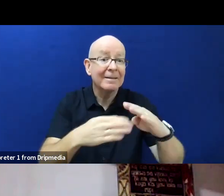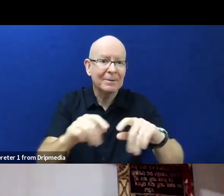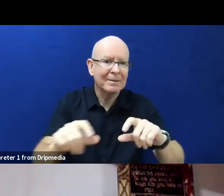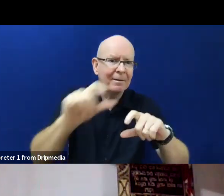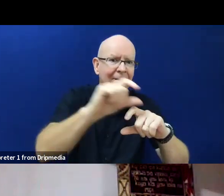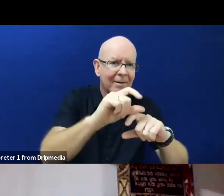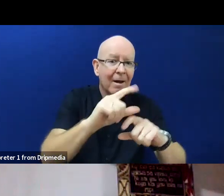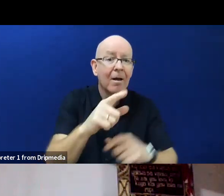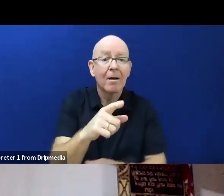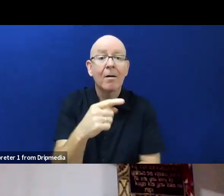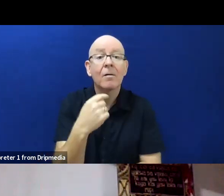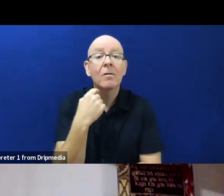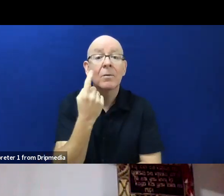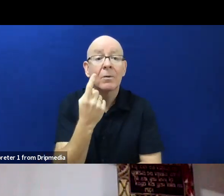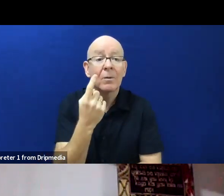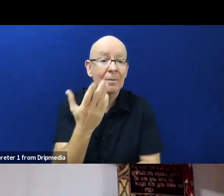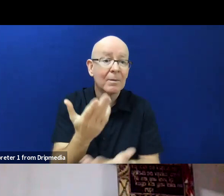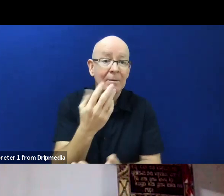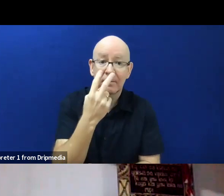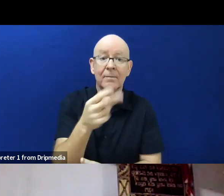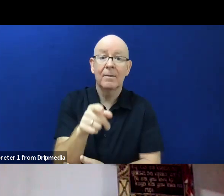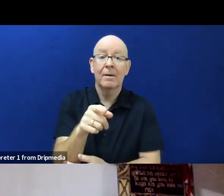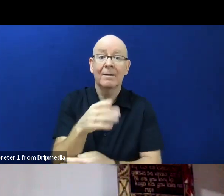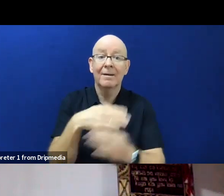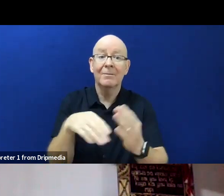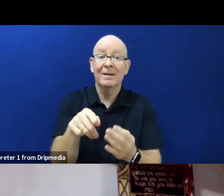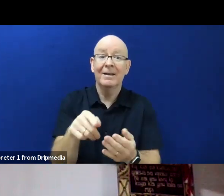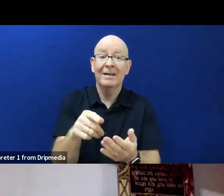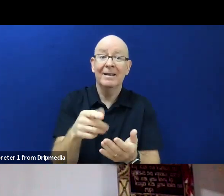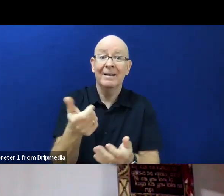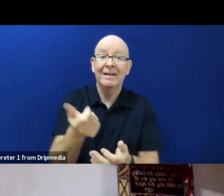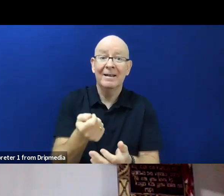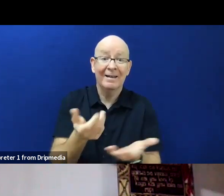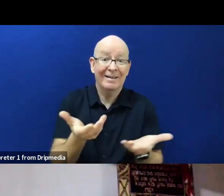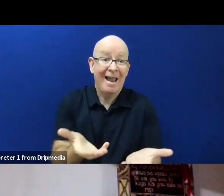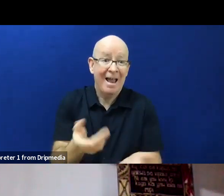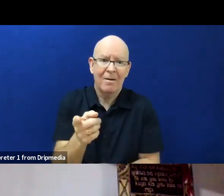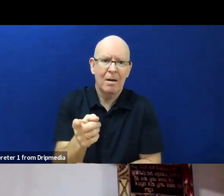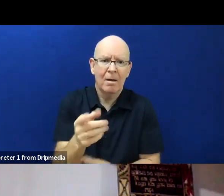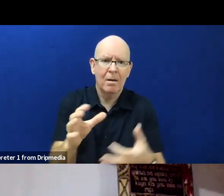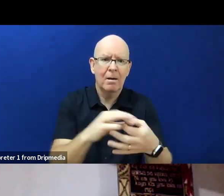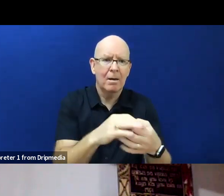need what, what is the best balance you can do between cash, concessions, services and this